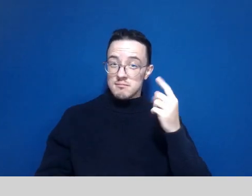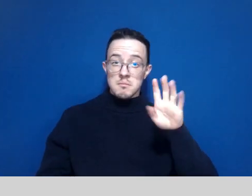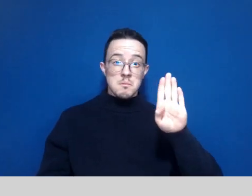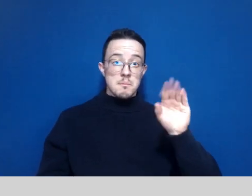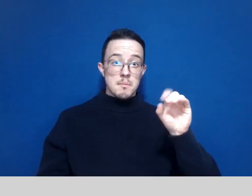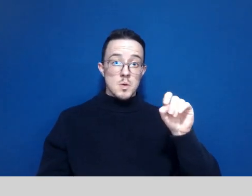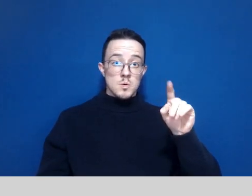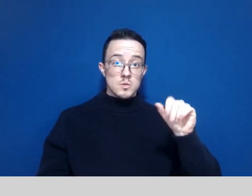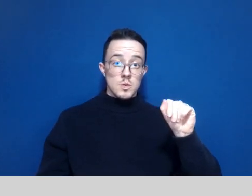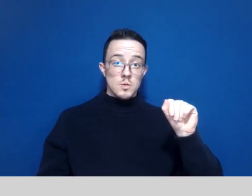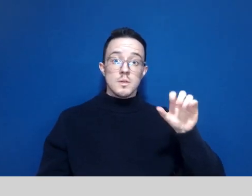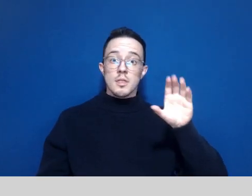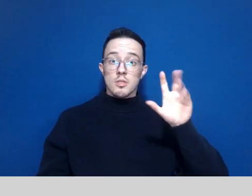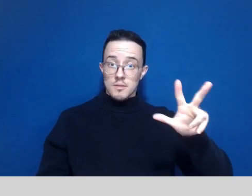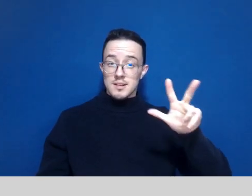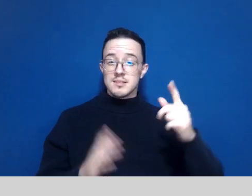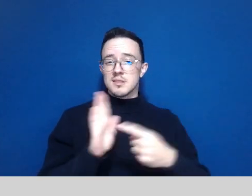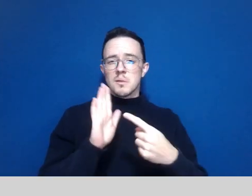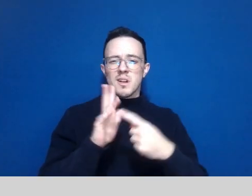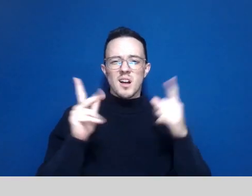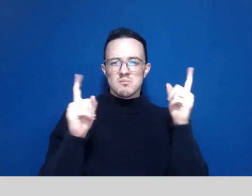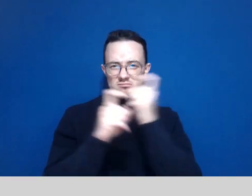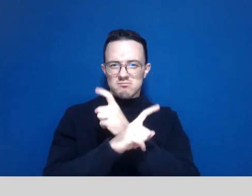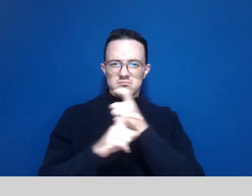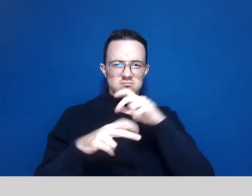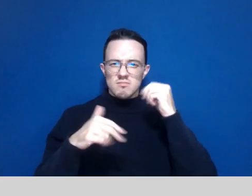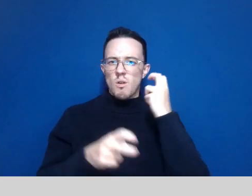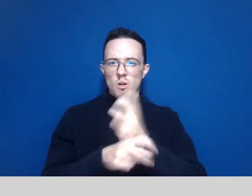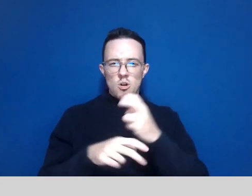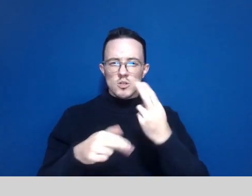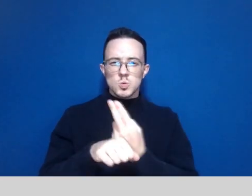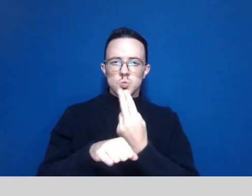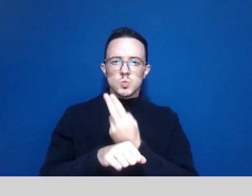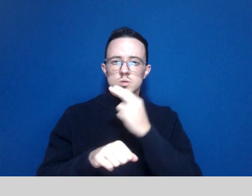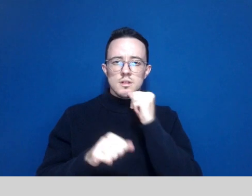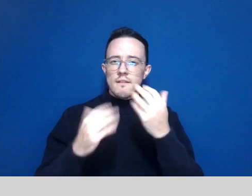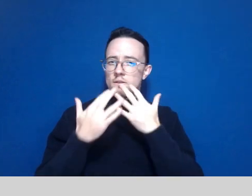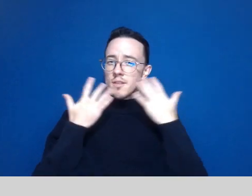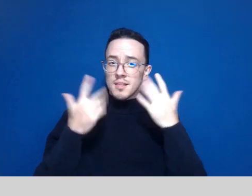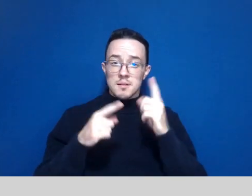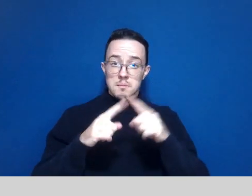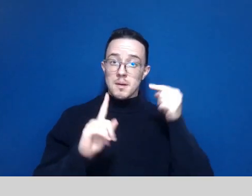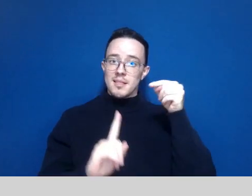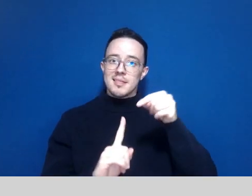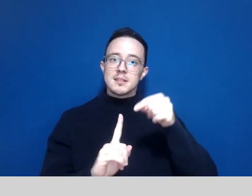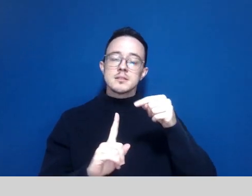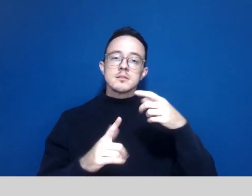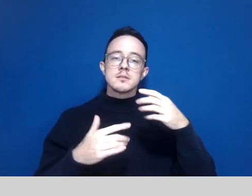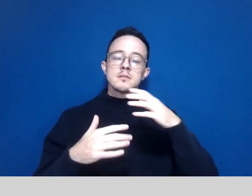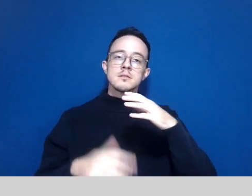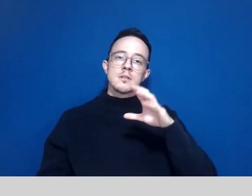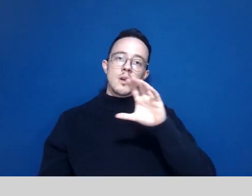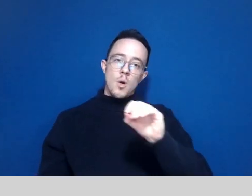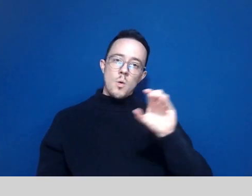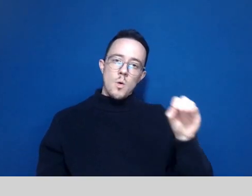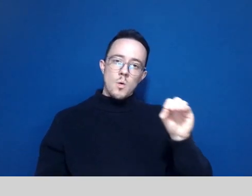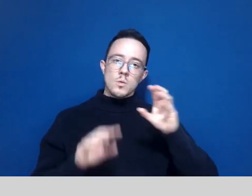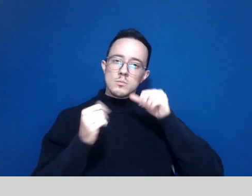be a little complicated when you're using it. This was designed to give you an object oriented approach around the idea of a job.